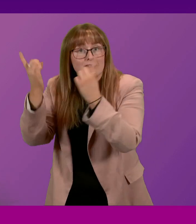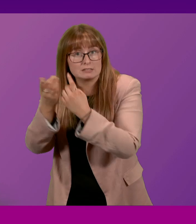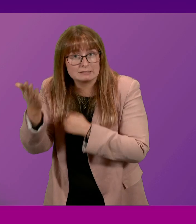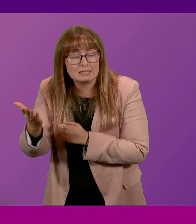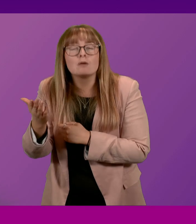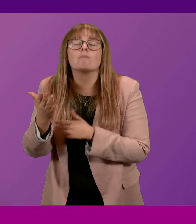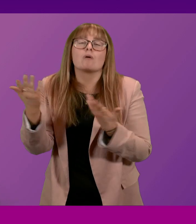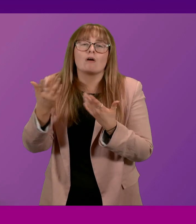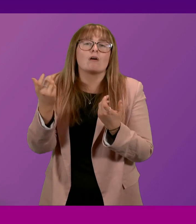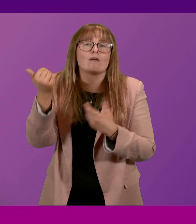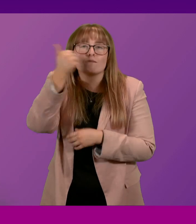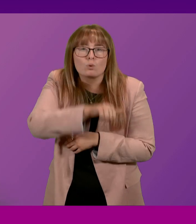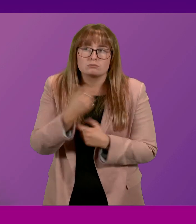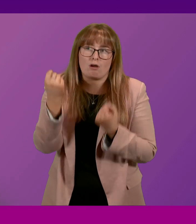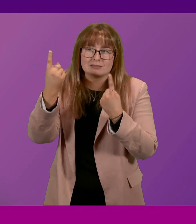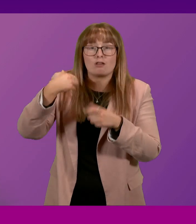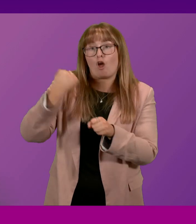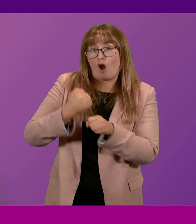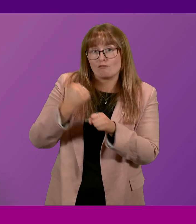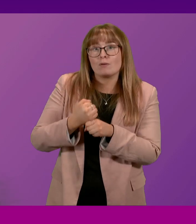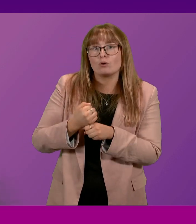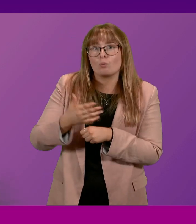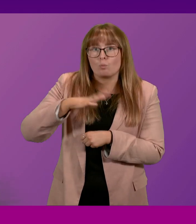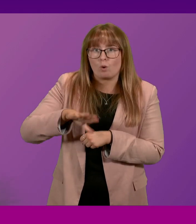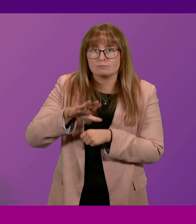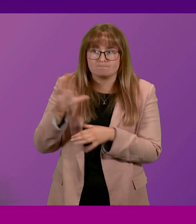on the understanding that the Government wishes to be kept very close to the discussions